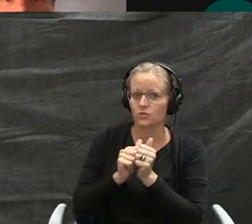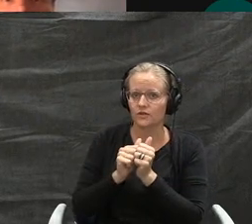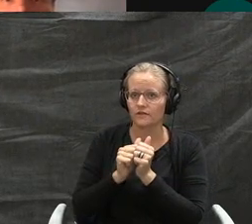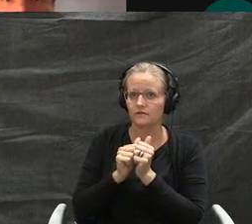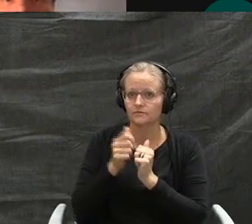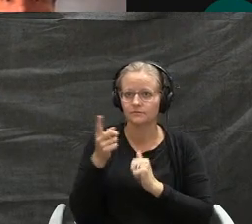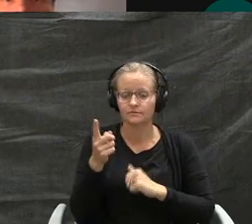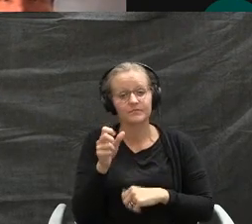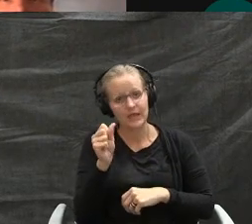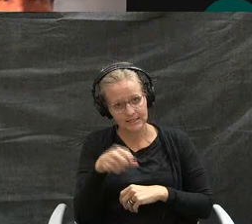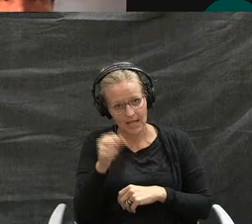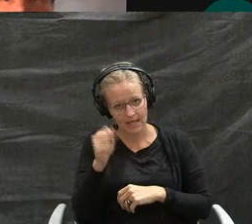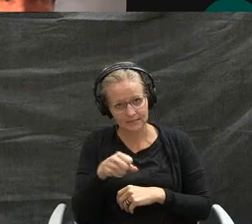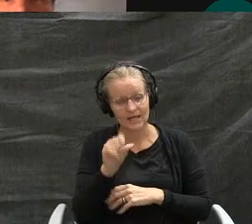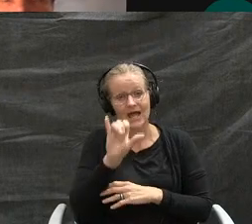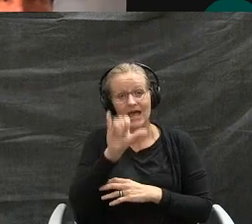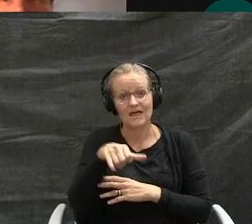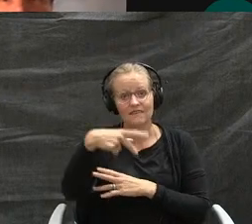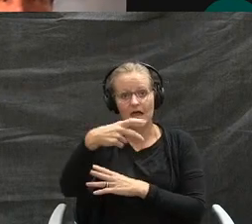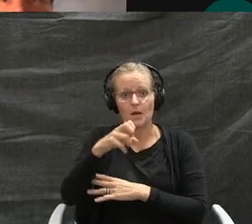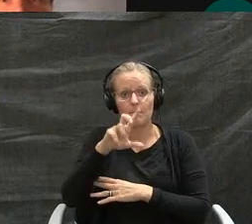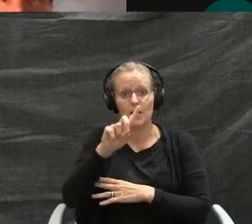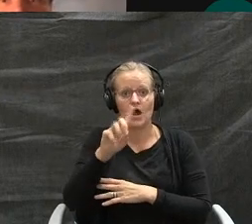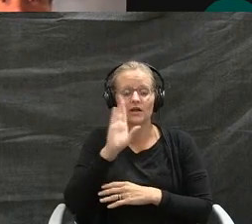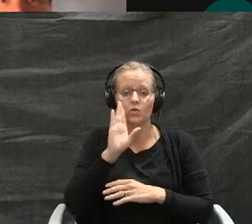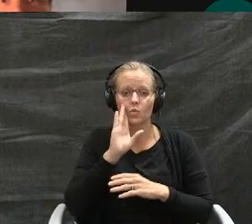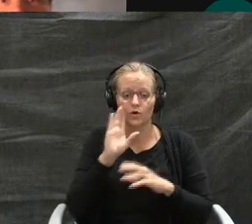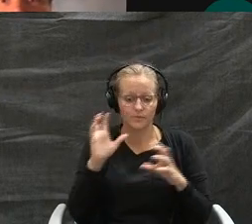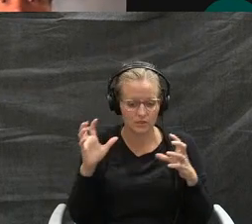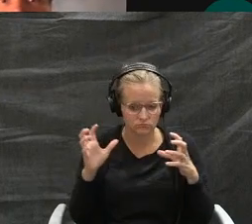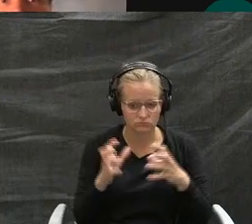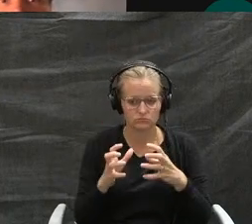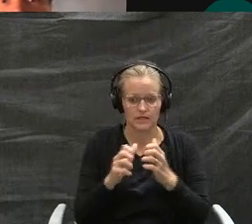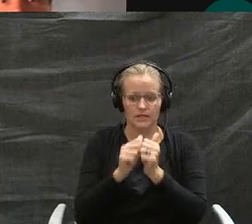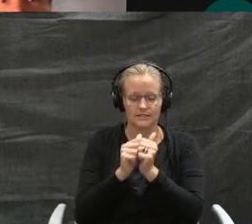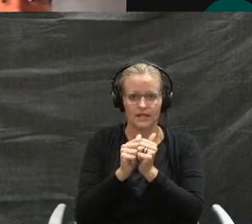Going to be tide to that pod so we don't want to start having